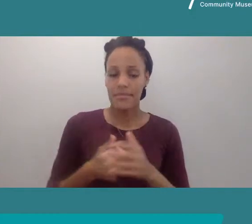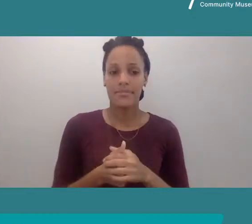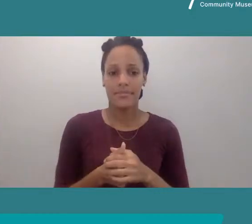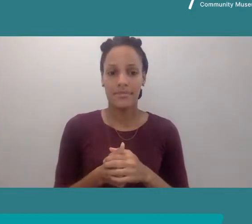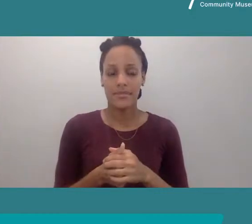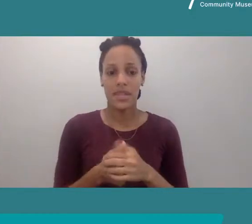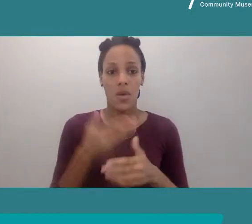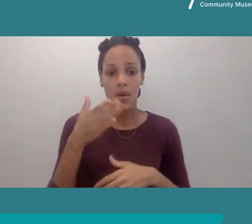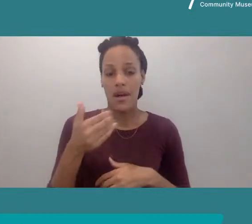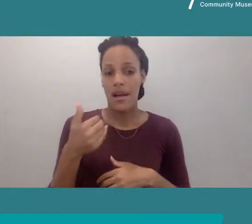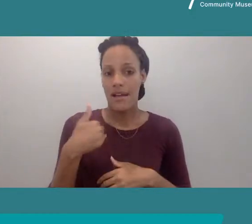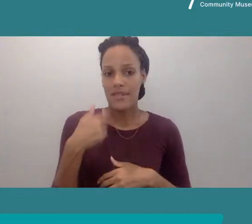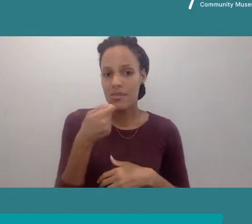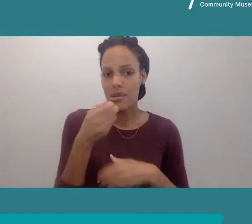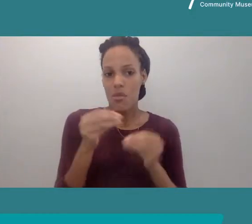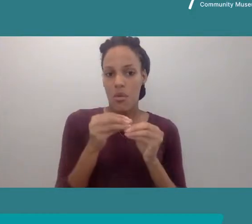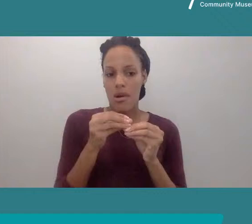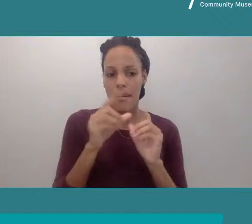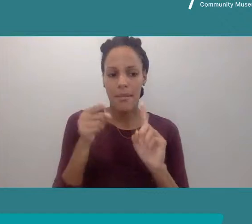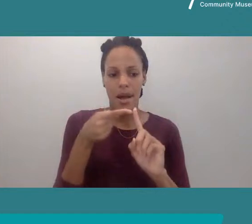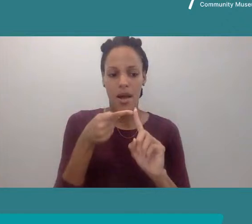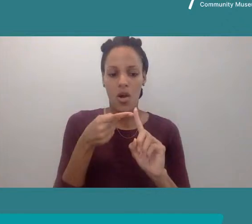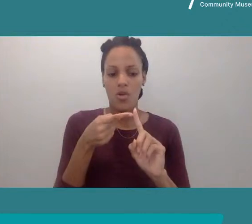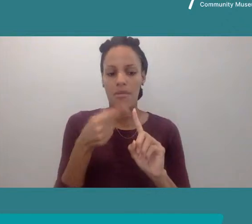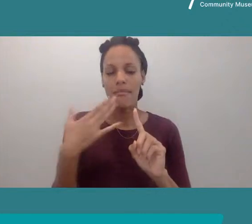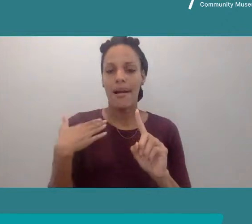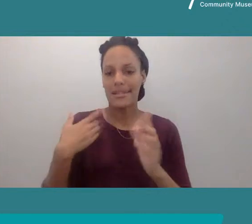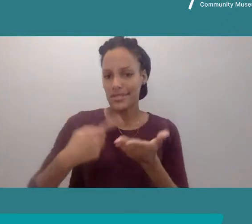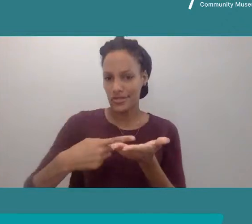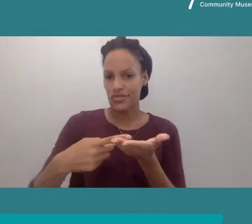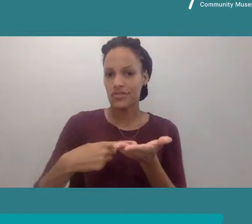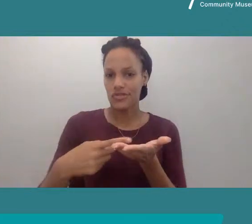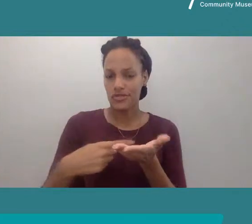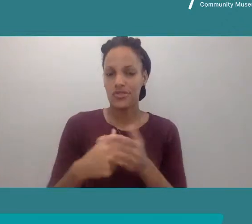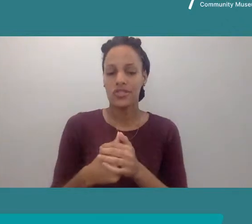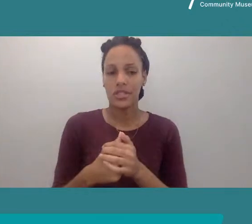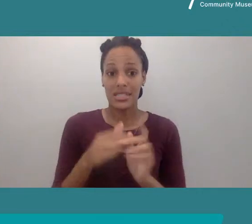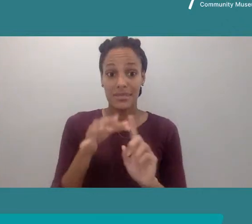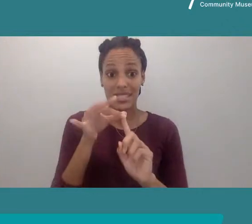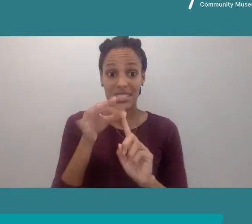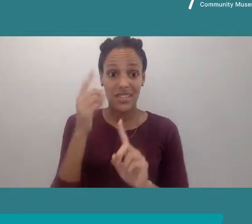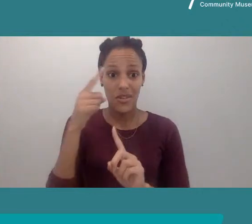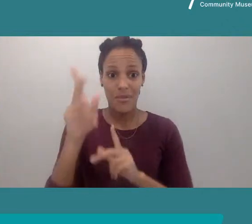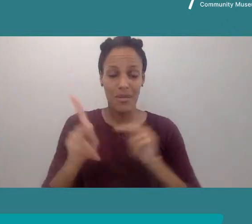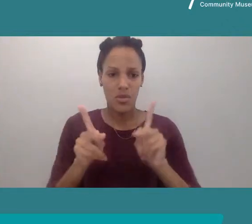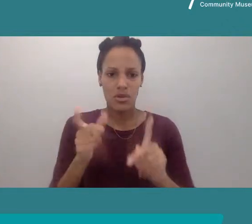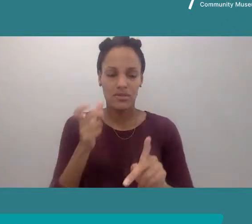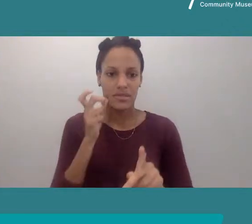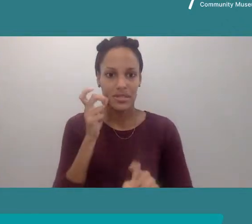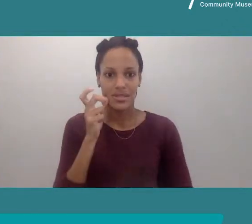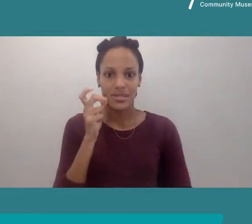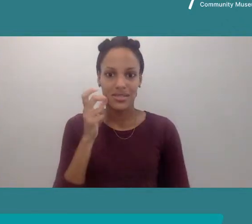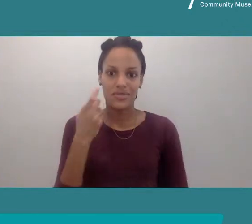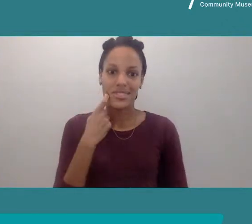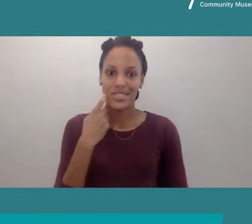to perspective especially for those who are just seeing me or getting to know me for the